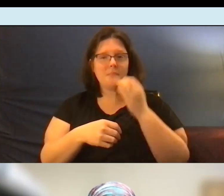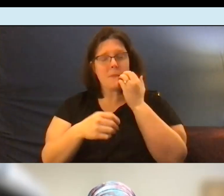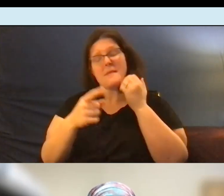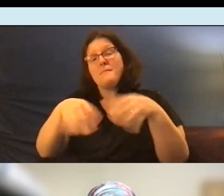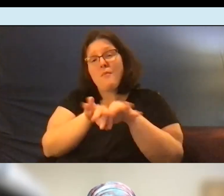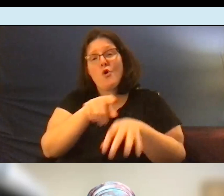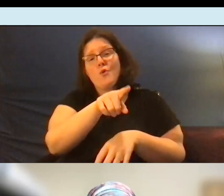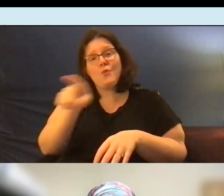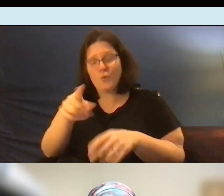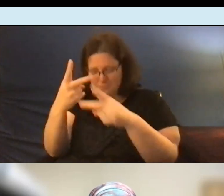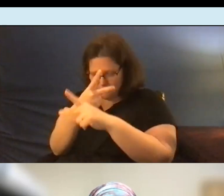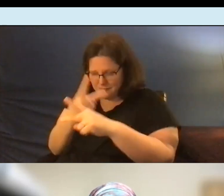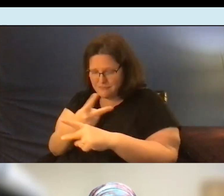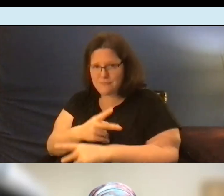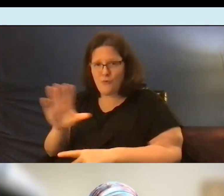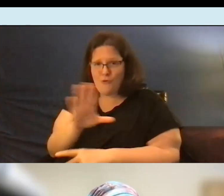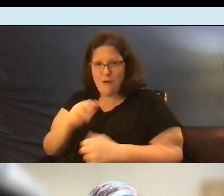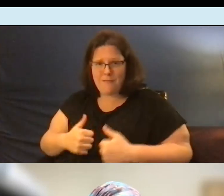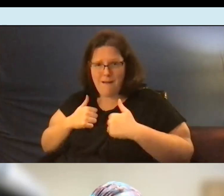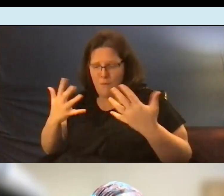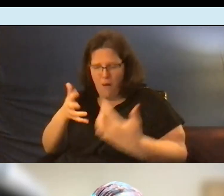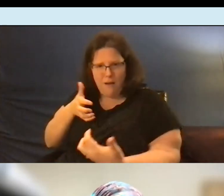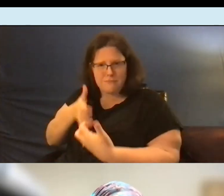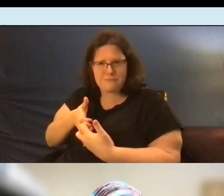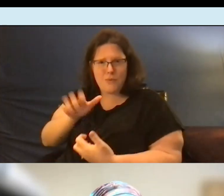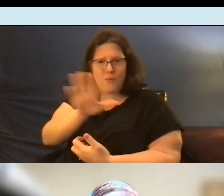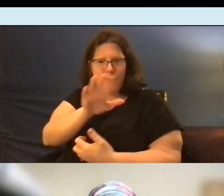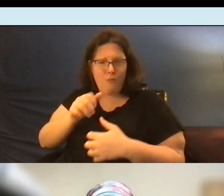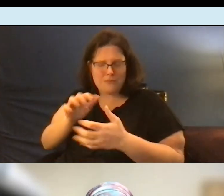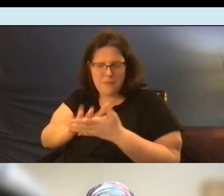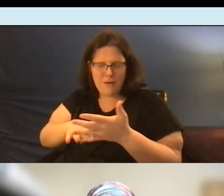for you I think everyone has a different way that they make it they make it happen.